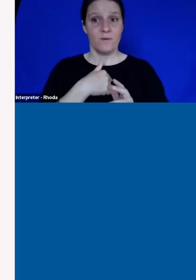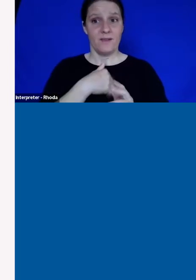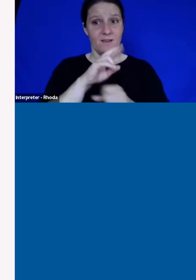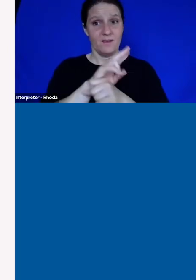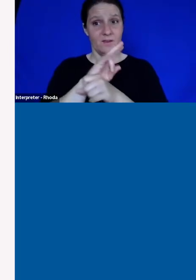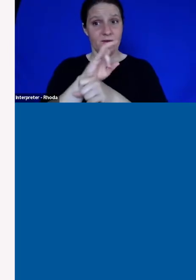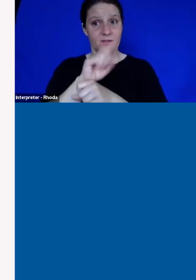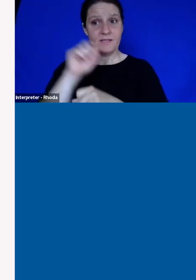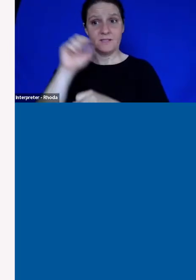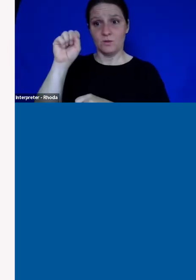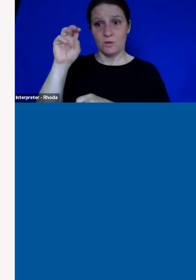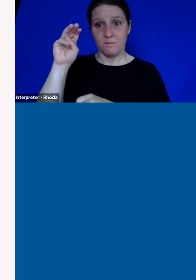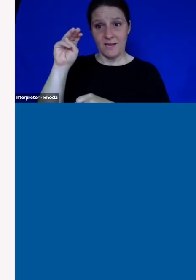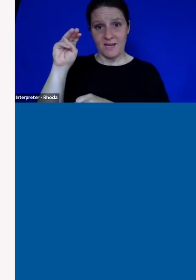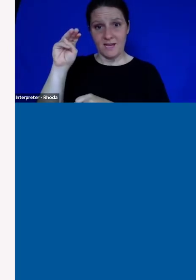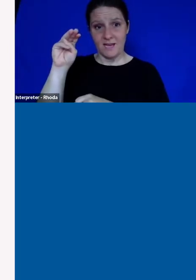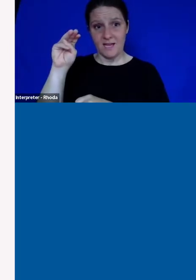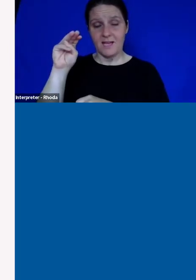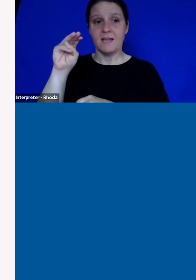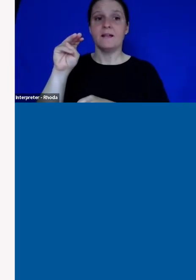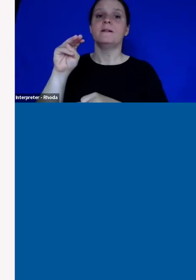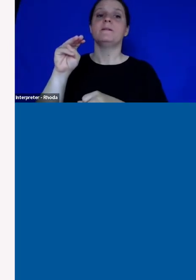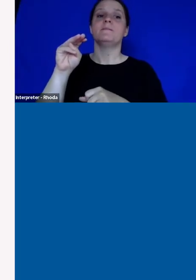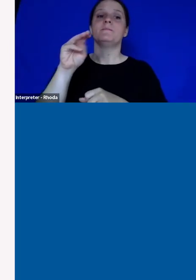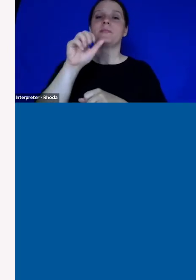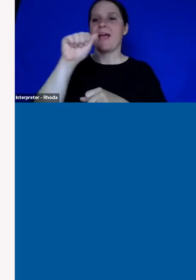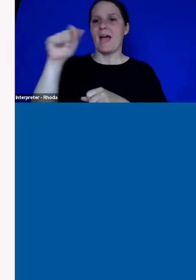under an app settings, it shows up in the image tag in code,